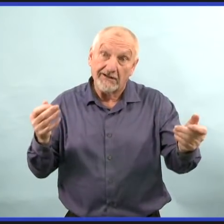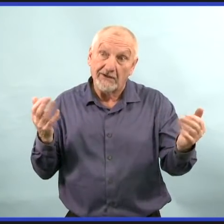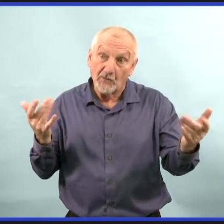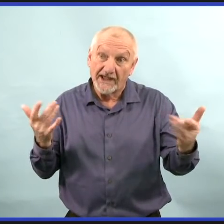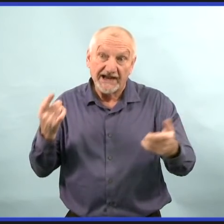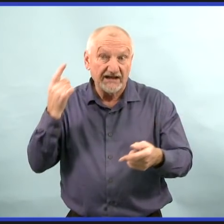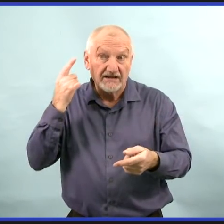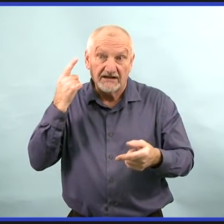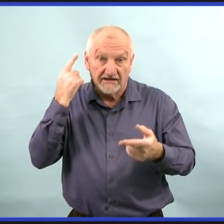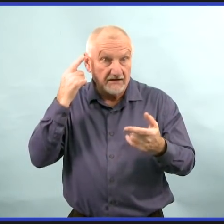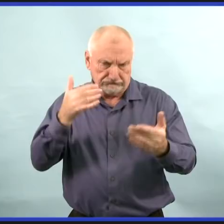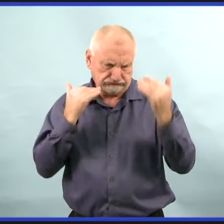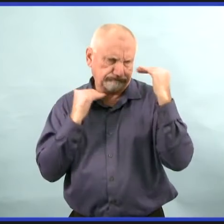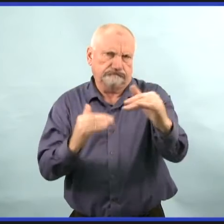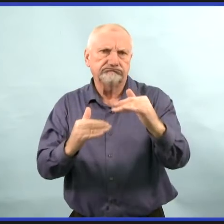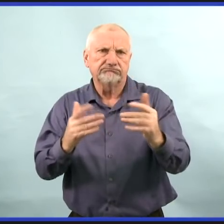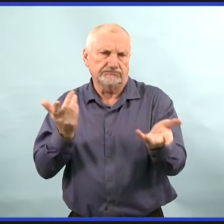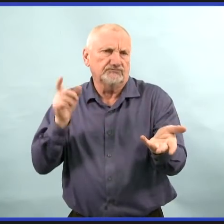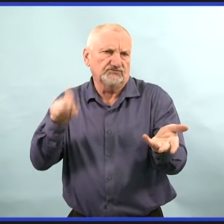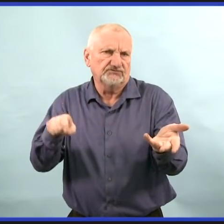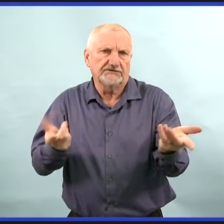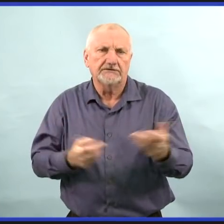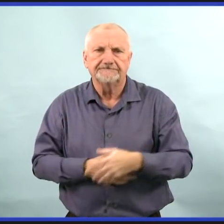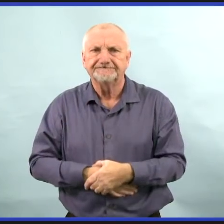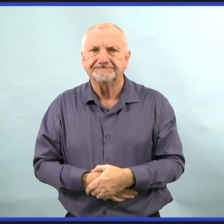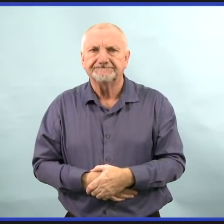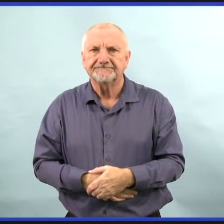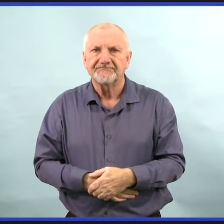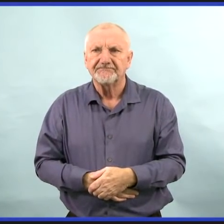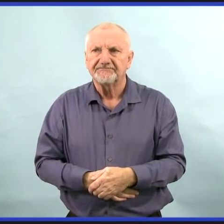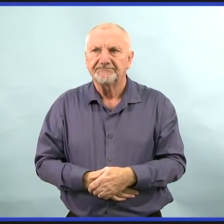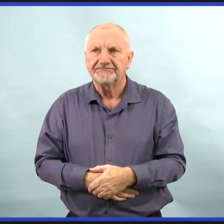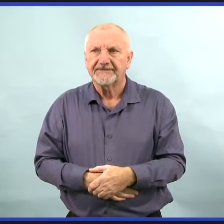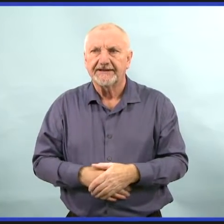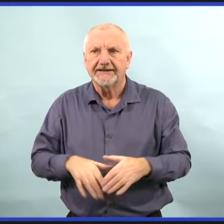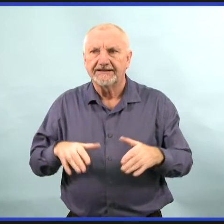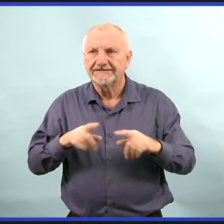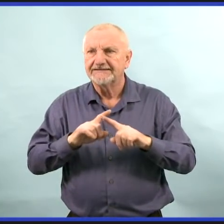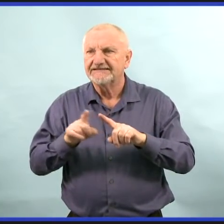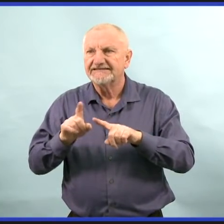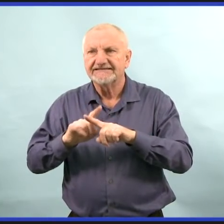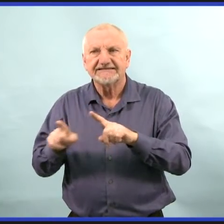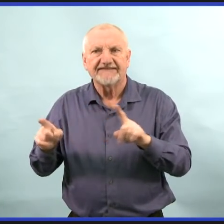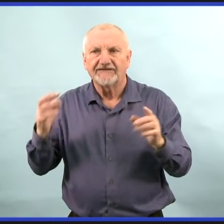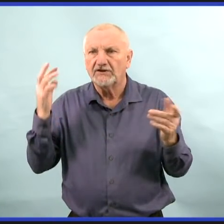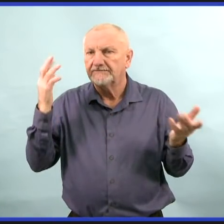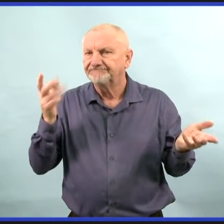well there's a lot of uh issues in in play with this so public health orders are just one of our